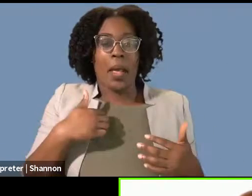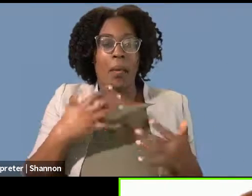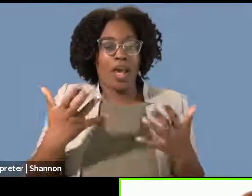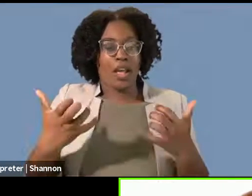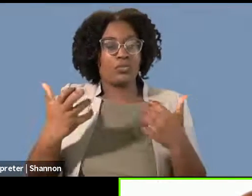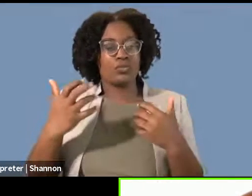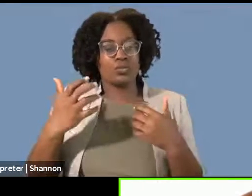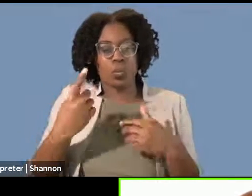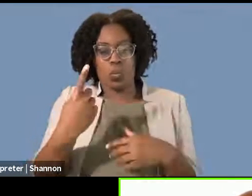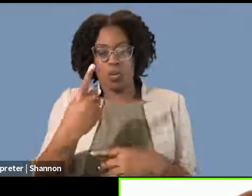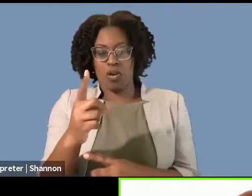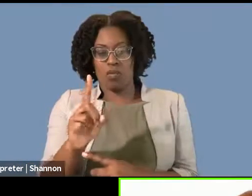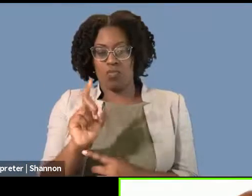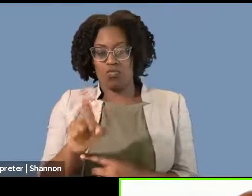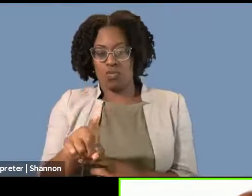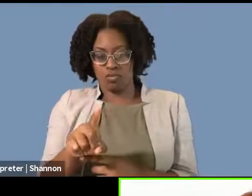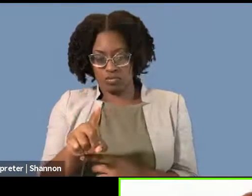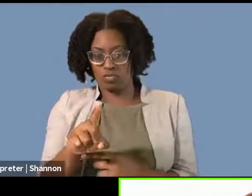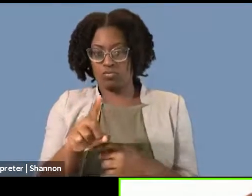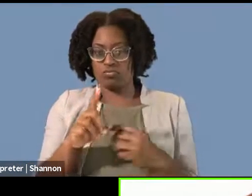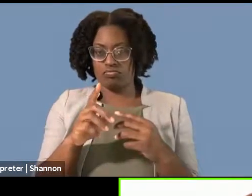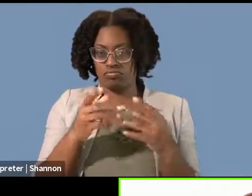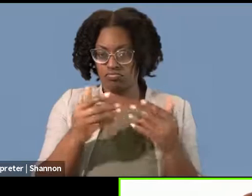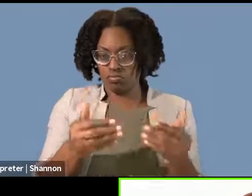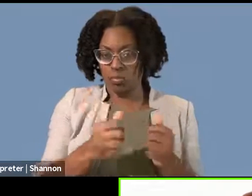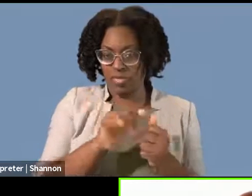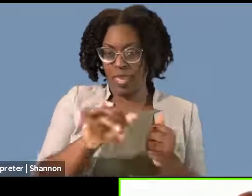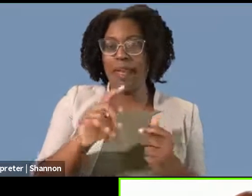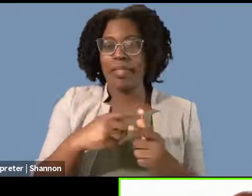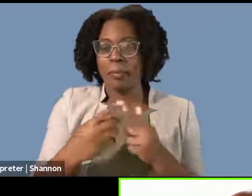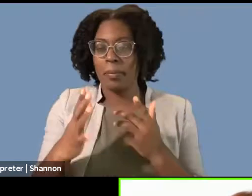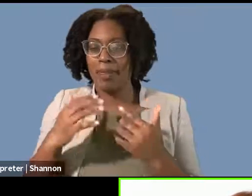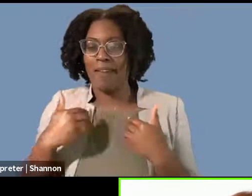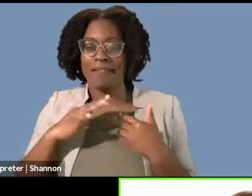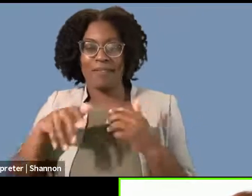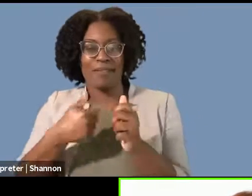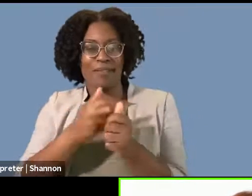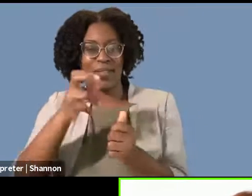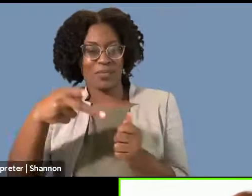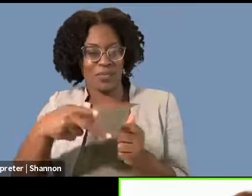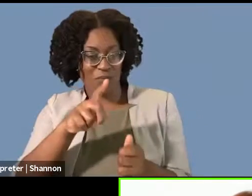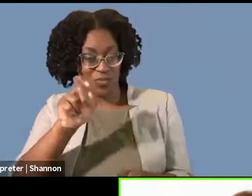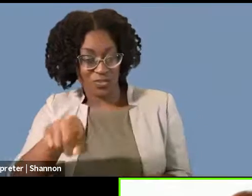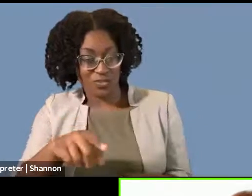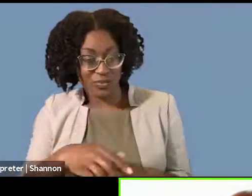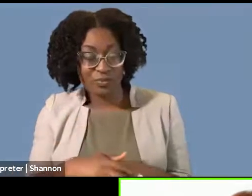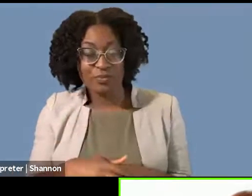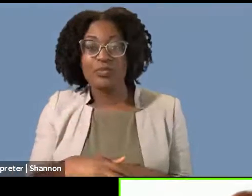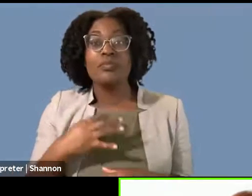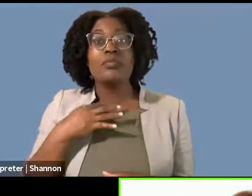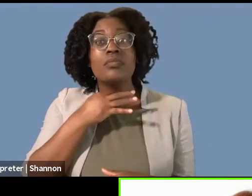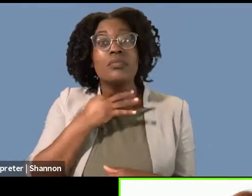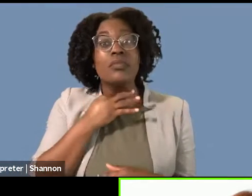we have another follow-up question. Do you distinguish between empathy, feeling what